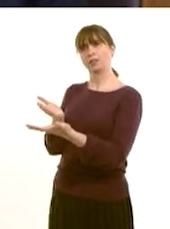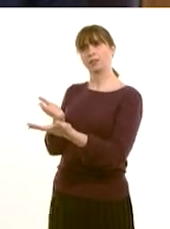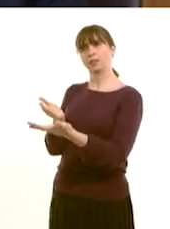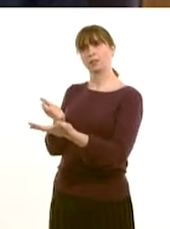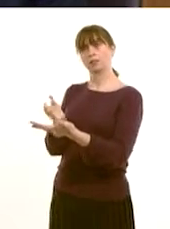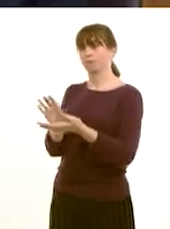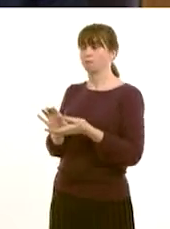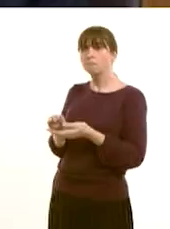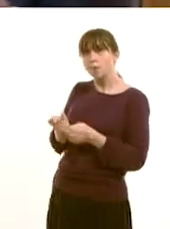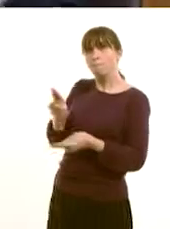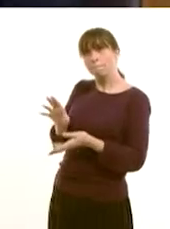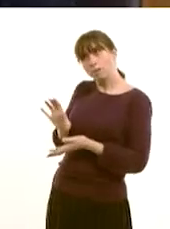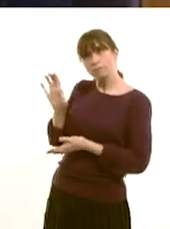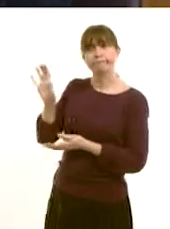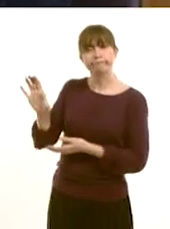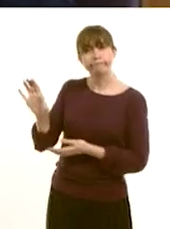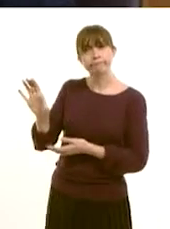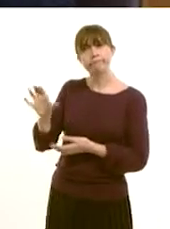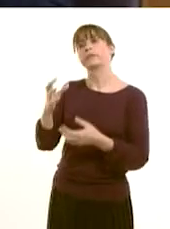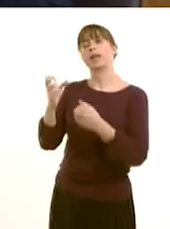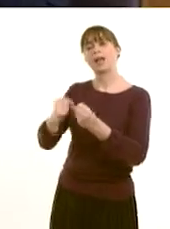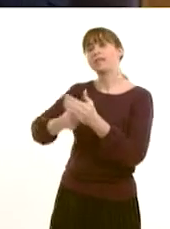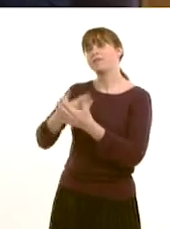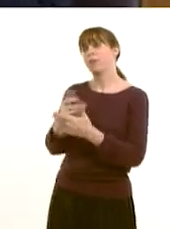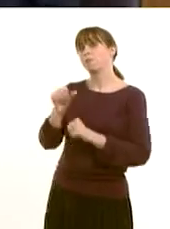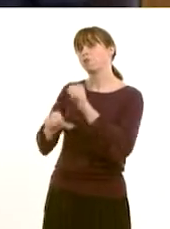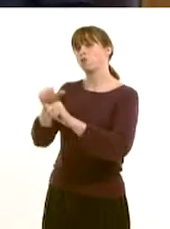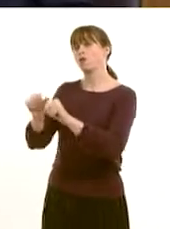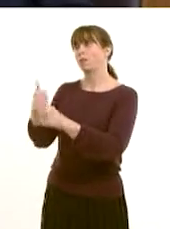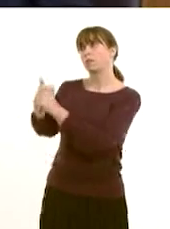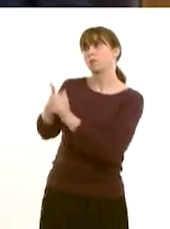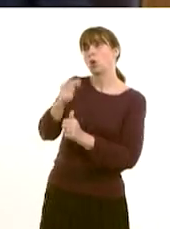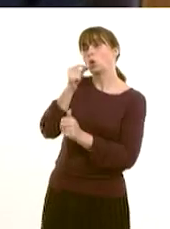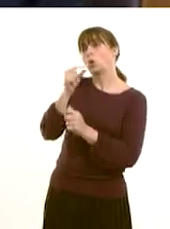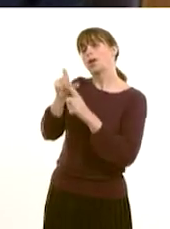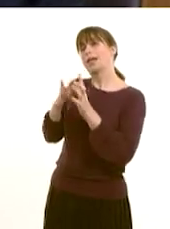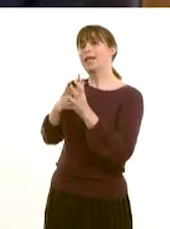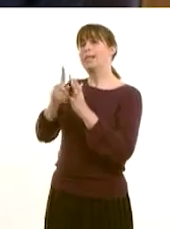The service change and development programme is being developed by Professor Dame Sue Bailey,